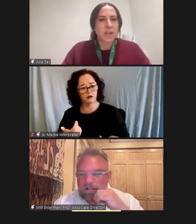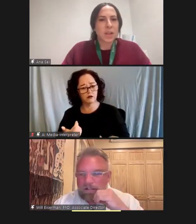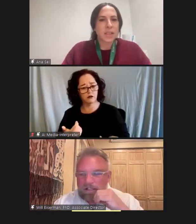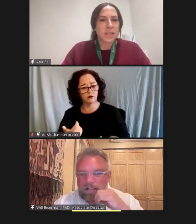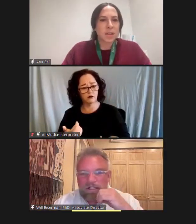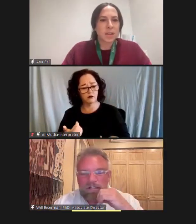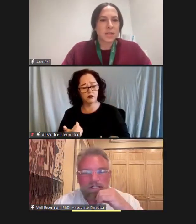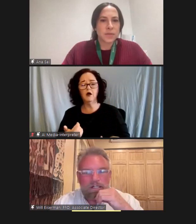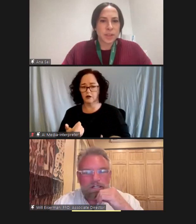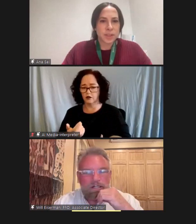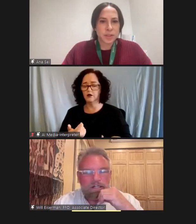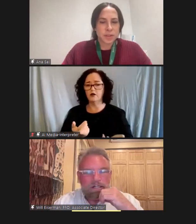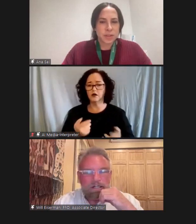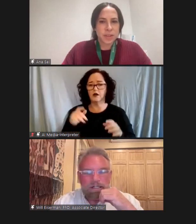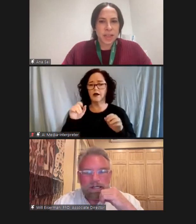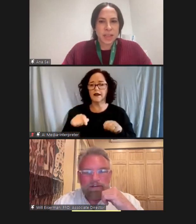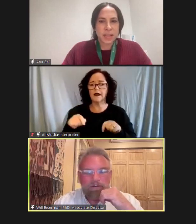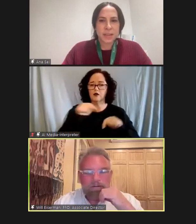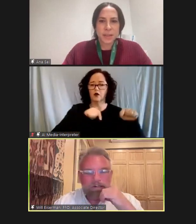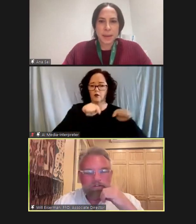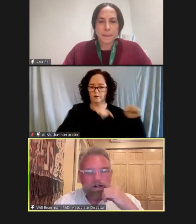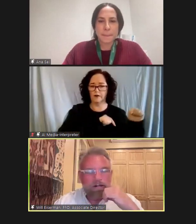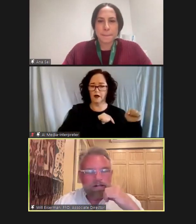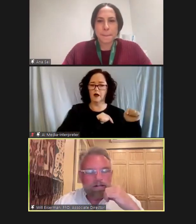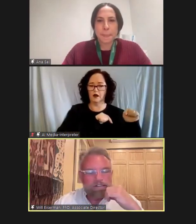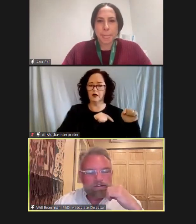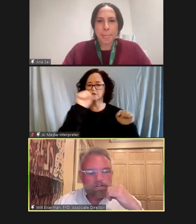slide where they were will that work